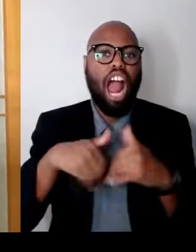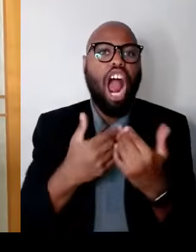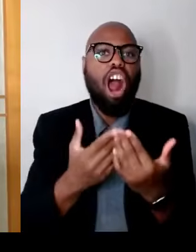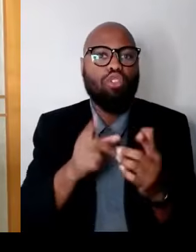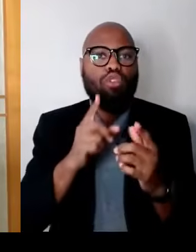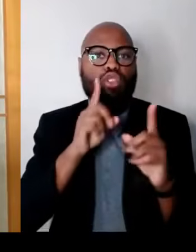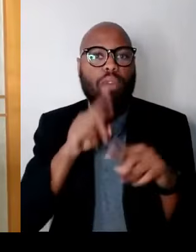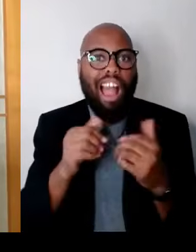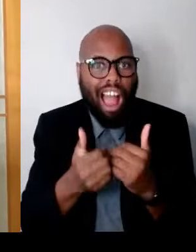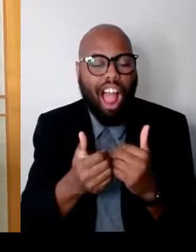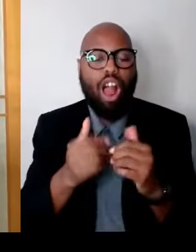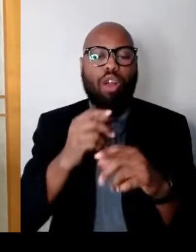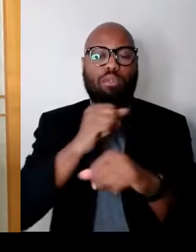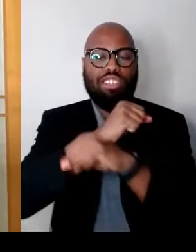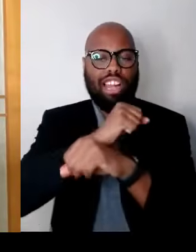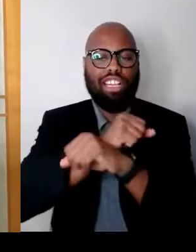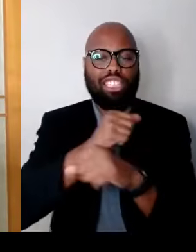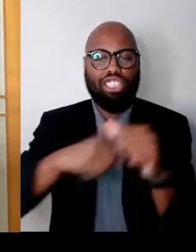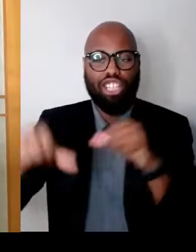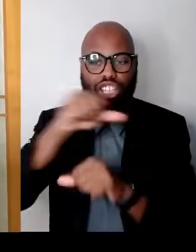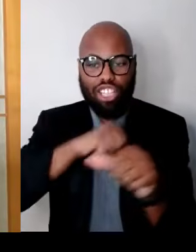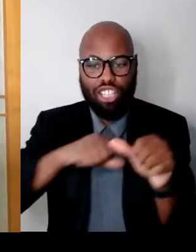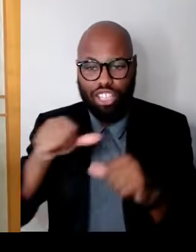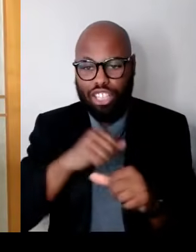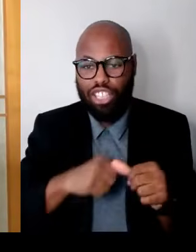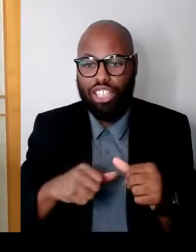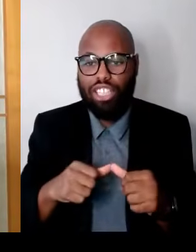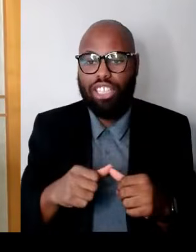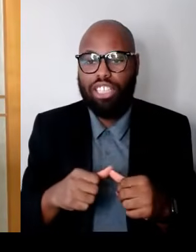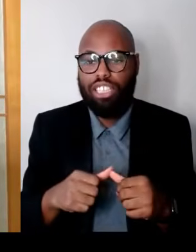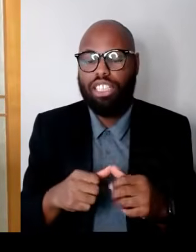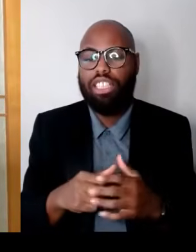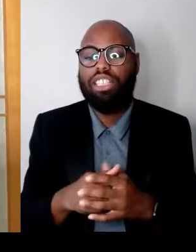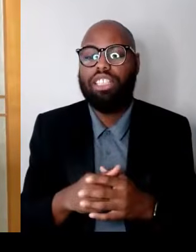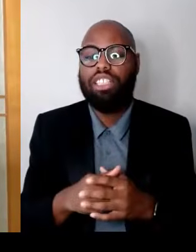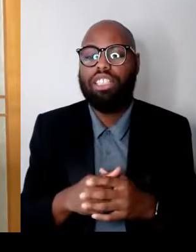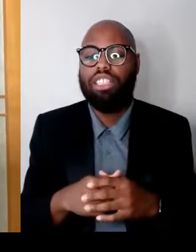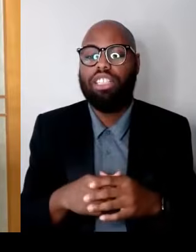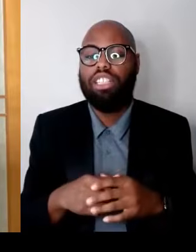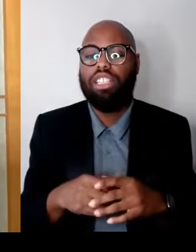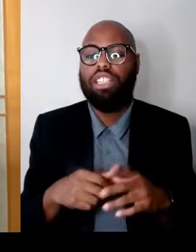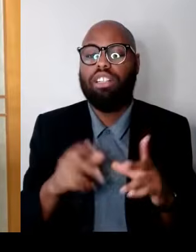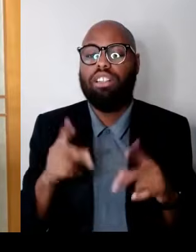I don't hear from probably the person that is receiving this offenses from this but I'm hearing from the other saying,